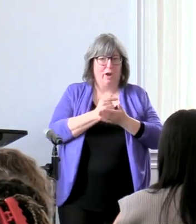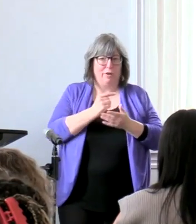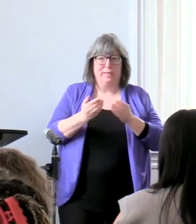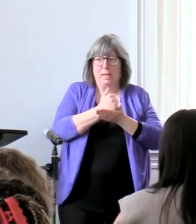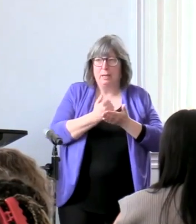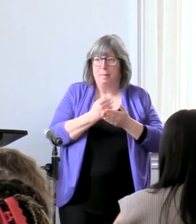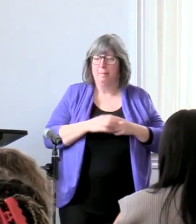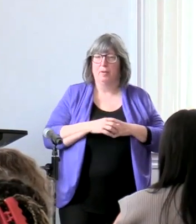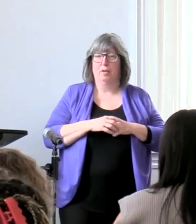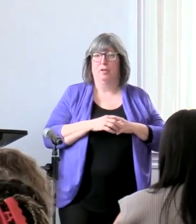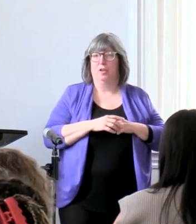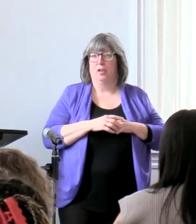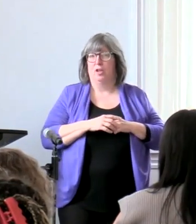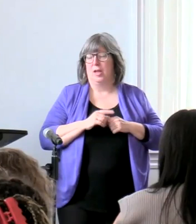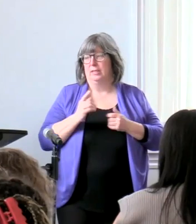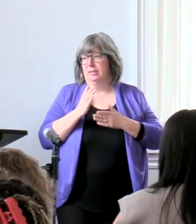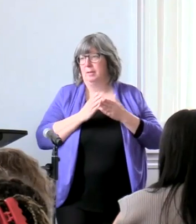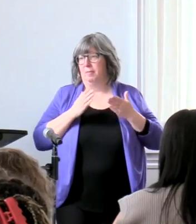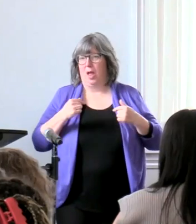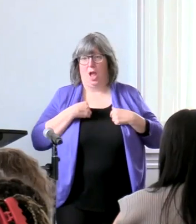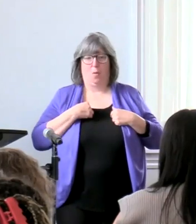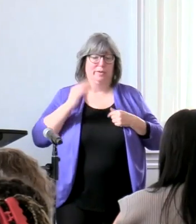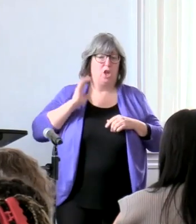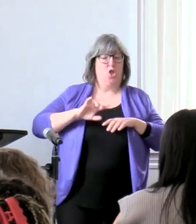You could say like to some extent, I was one of the early advocates